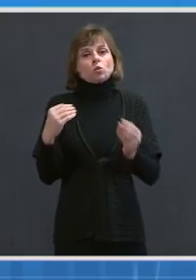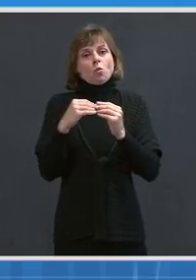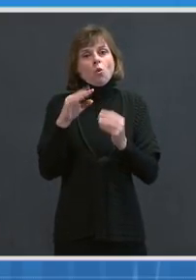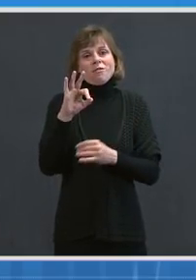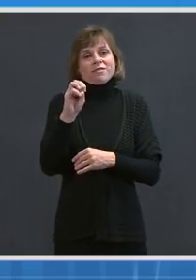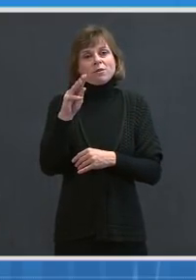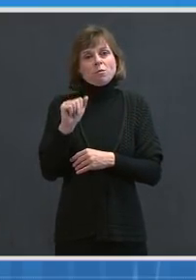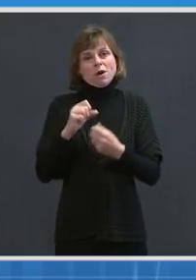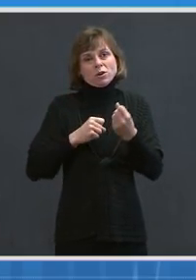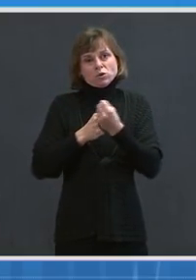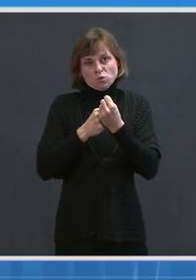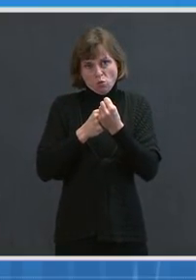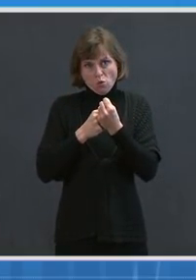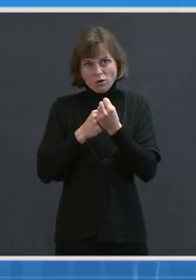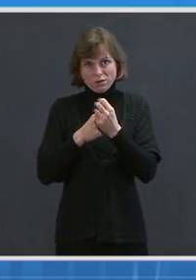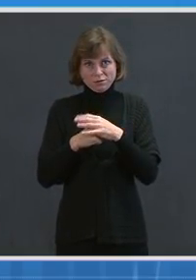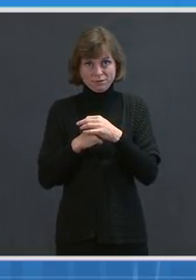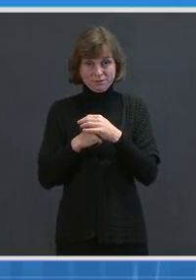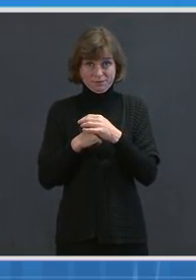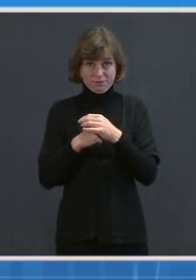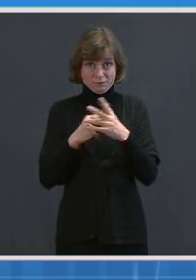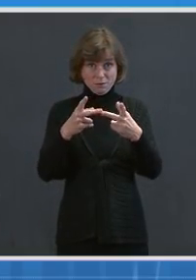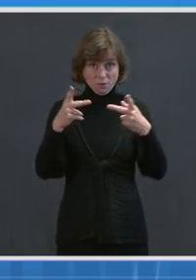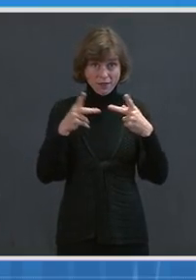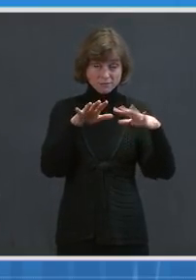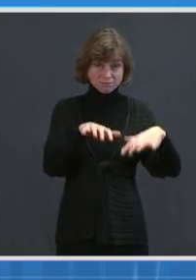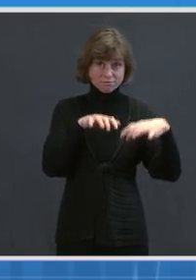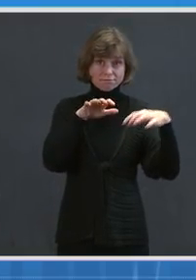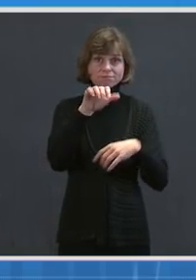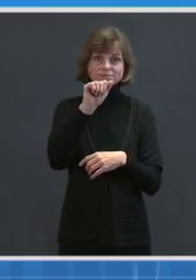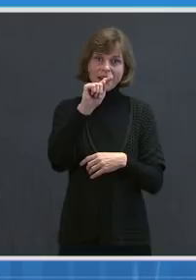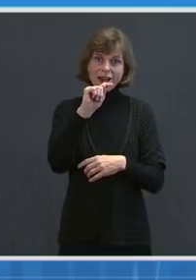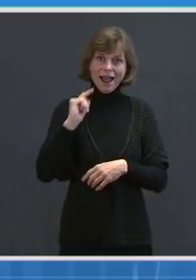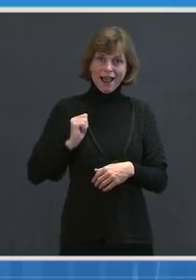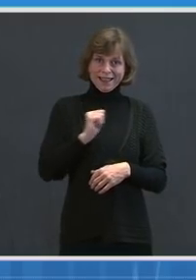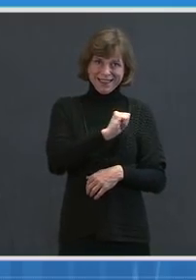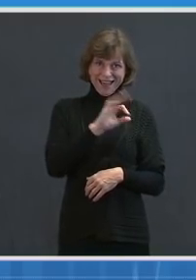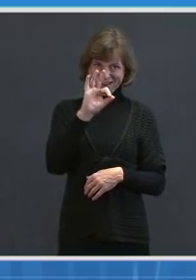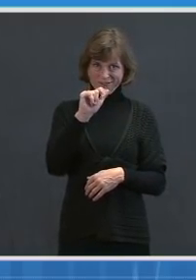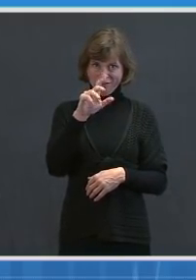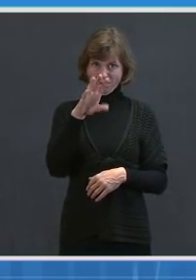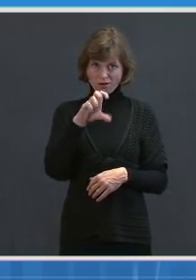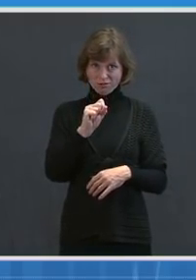The Atlanta Falcons Stadium in Georgia and the Wolstein Center in Cleveland, Ohio,